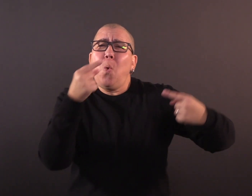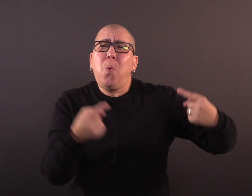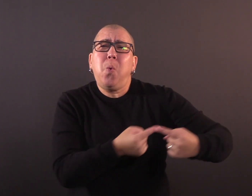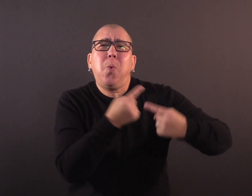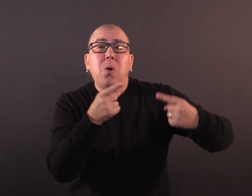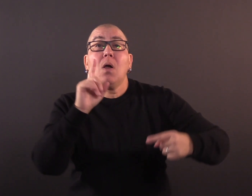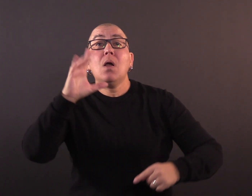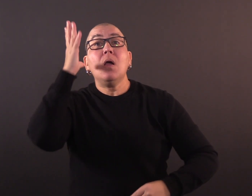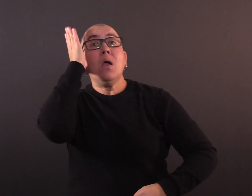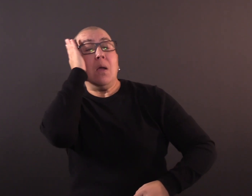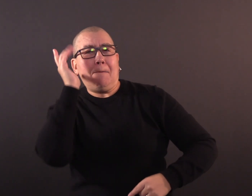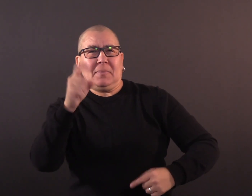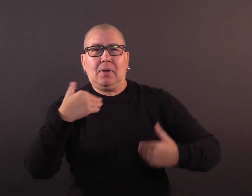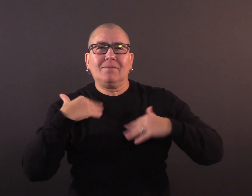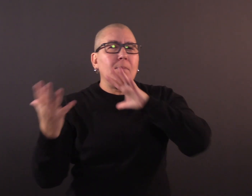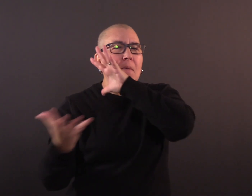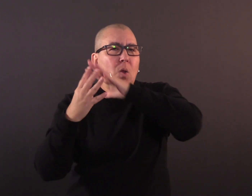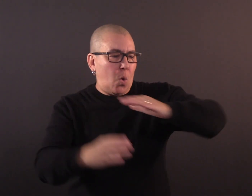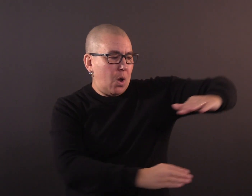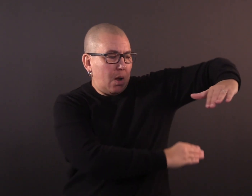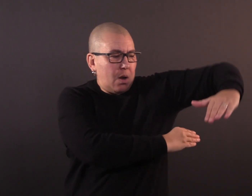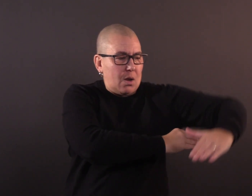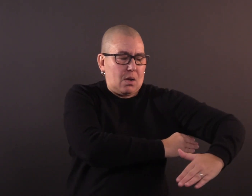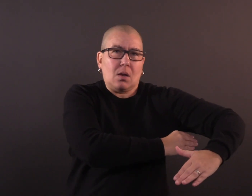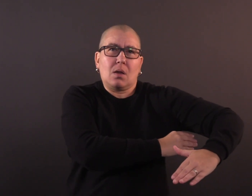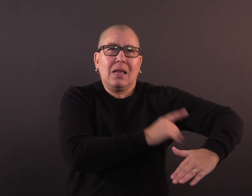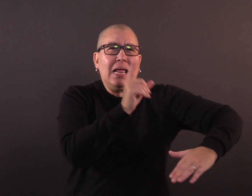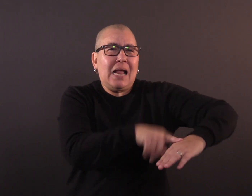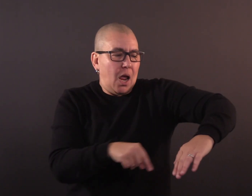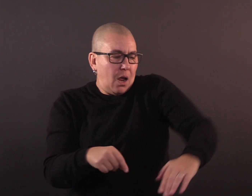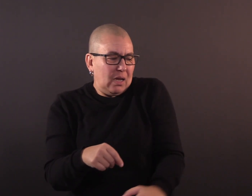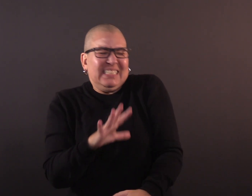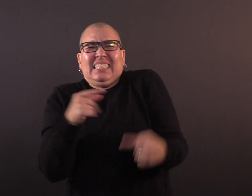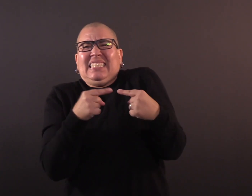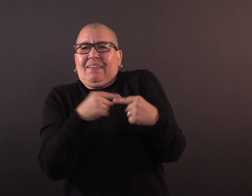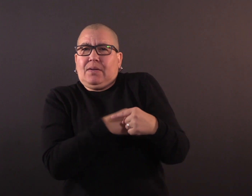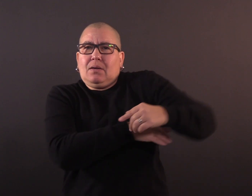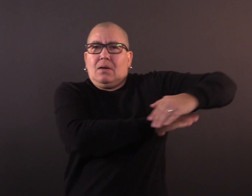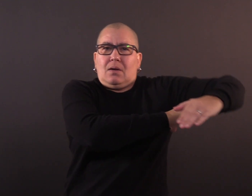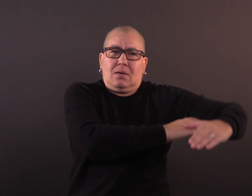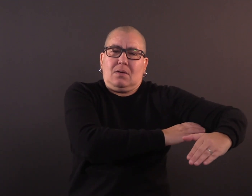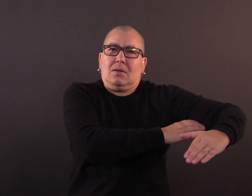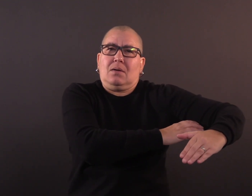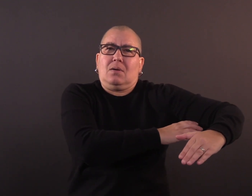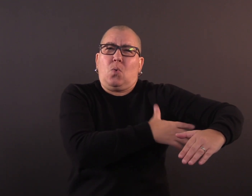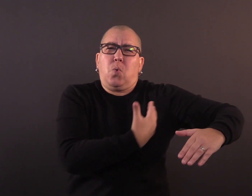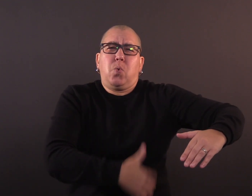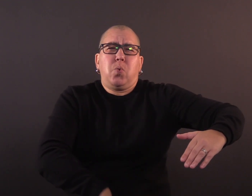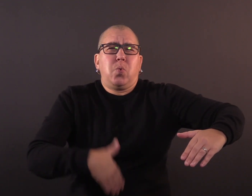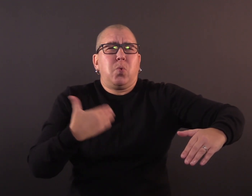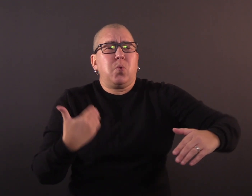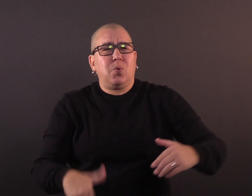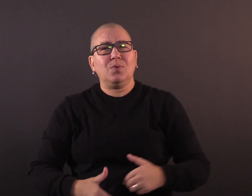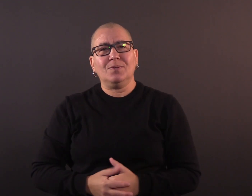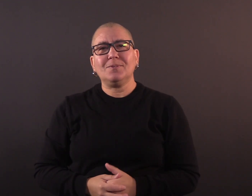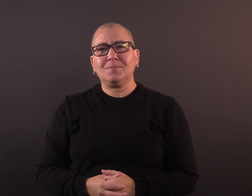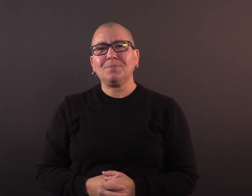pillows under both arms because I couldn't stand my arms to touch my chest," she says.